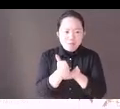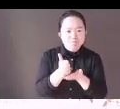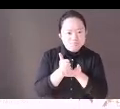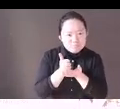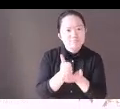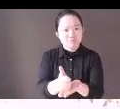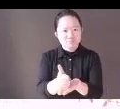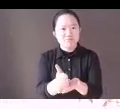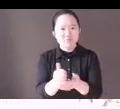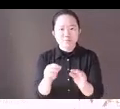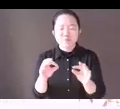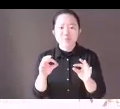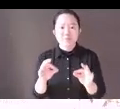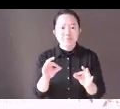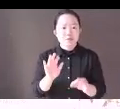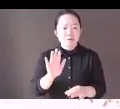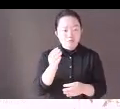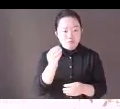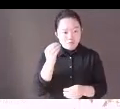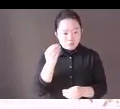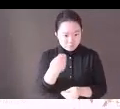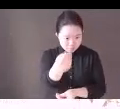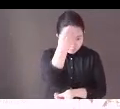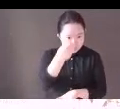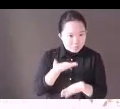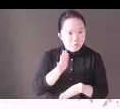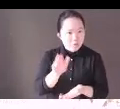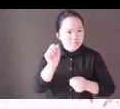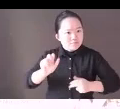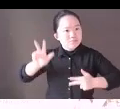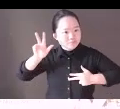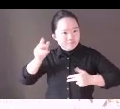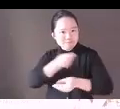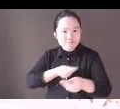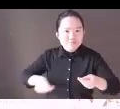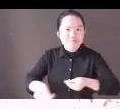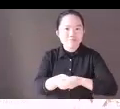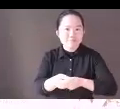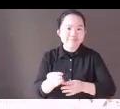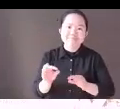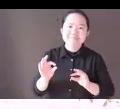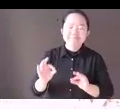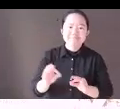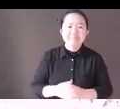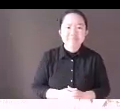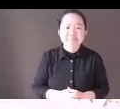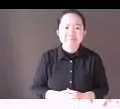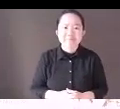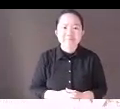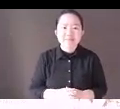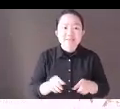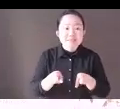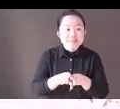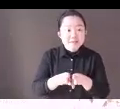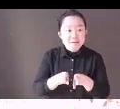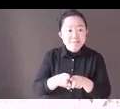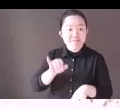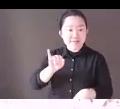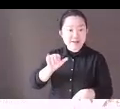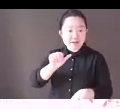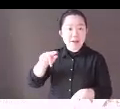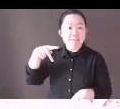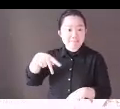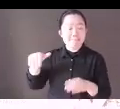and uh of course uh I want to highlight the membership of the IAP for the uh uh